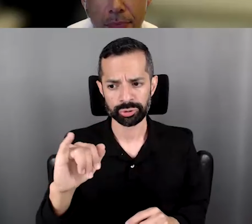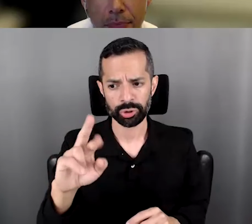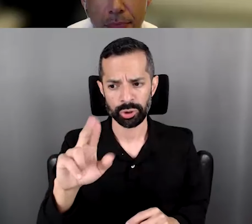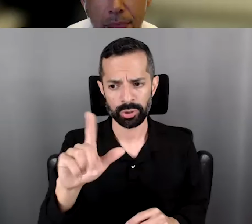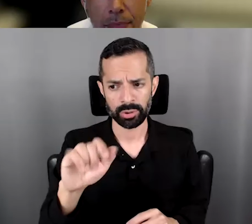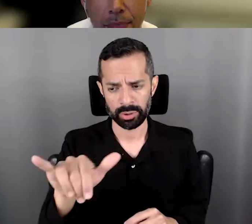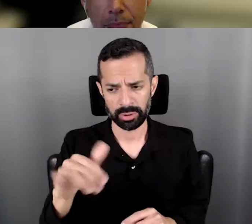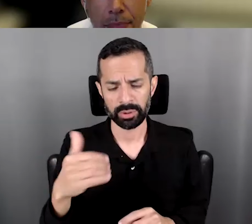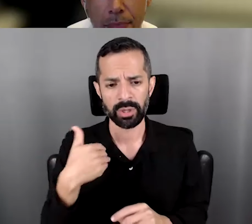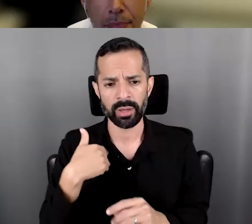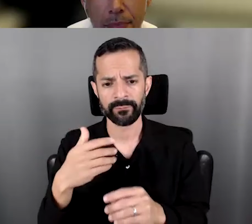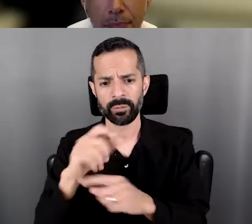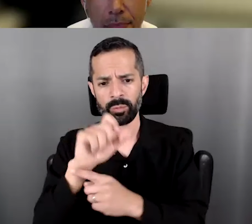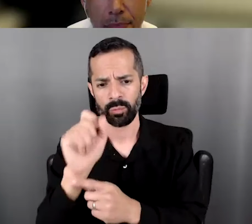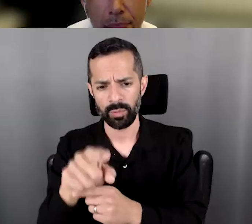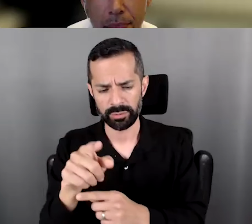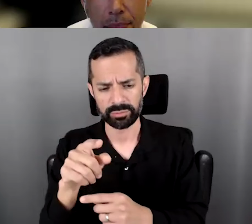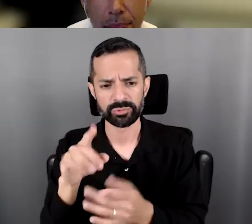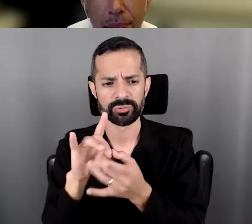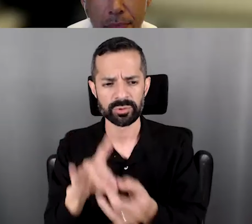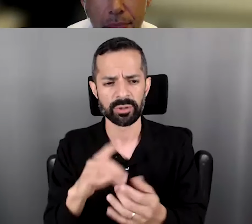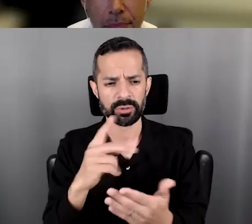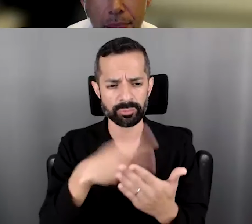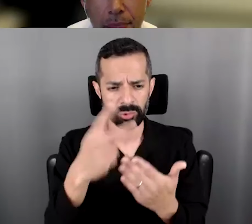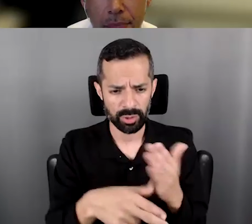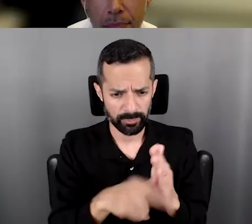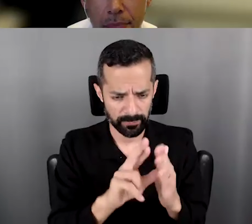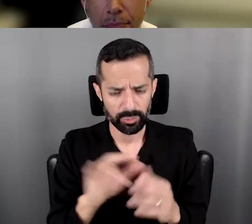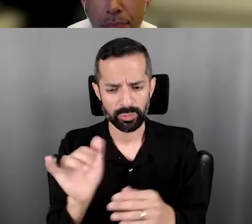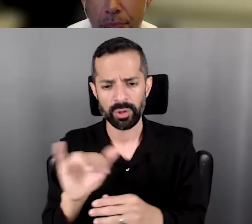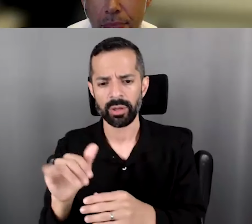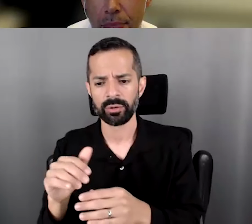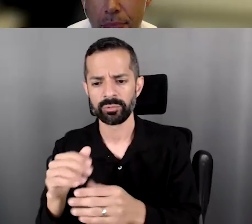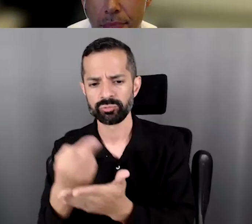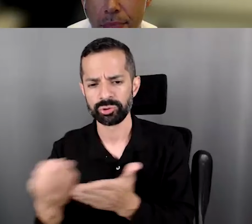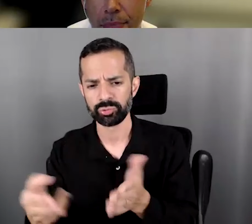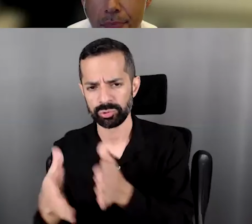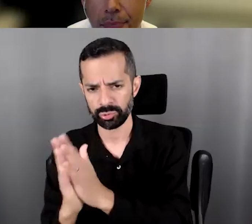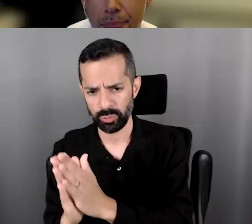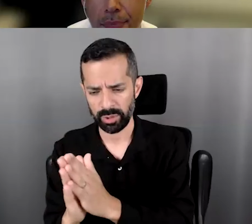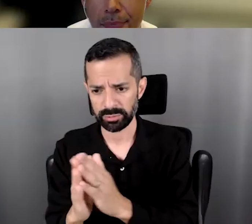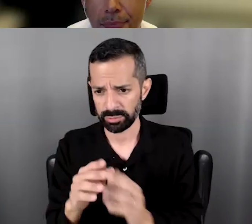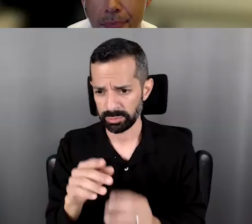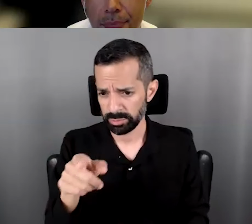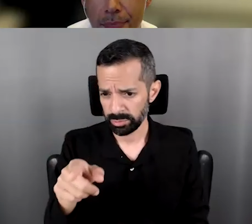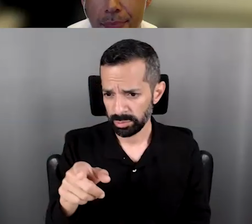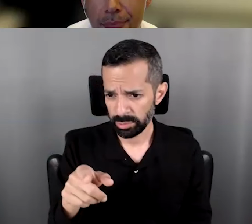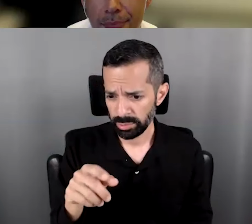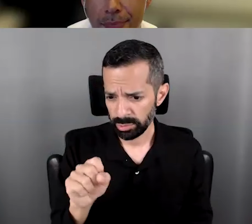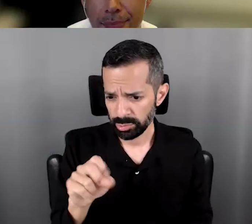and resource requests. Kherstin, you want to just answer. Read your answer?